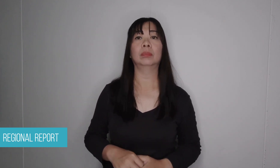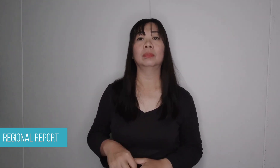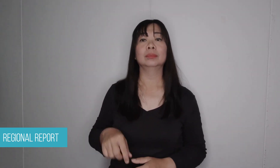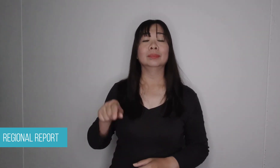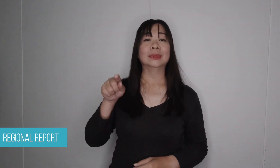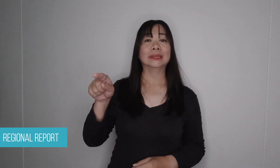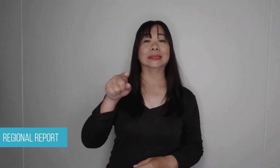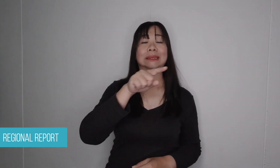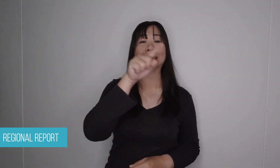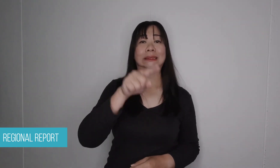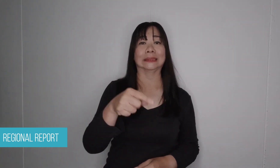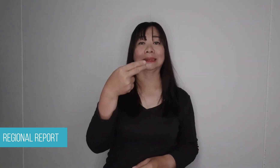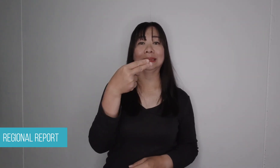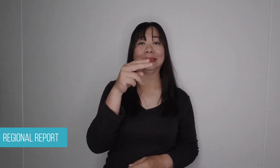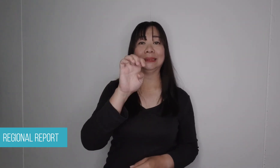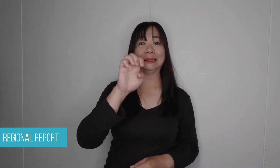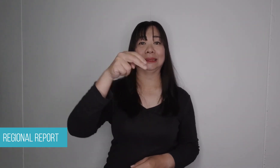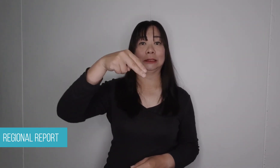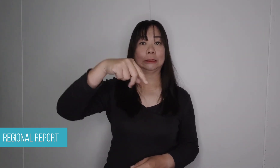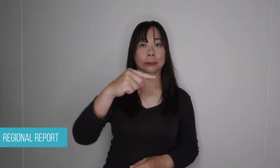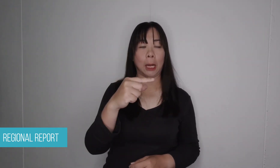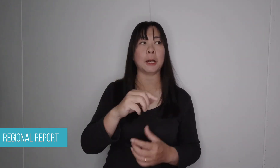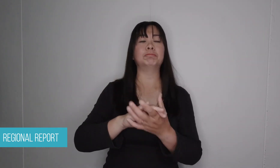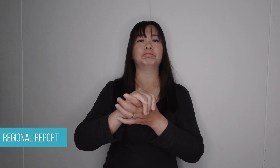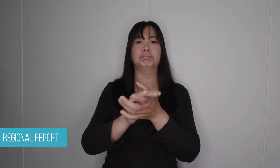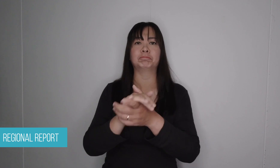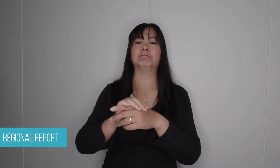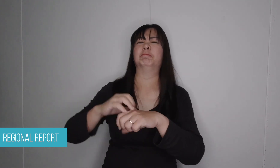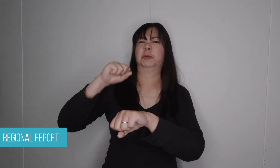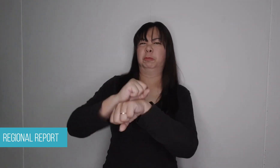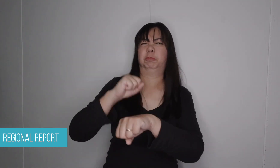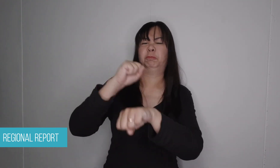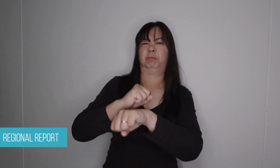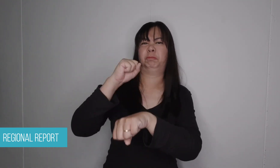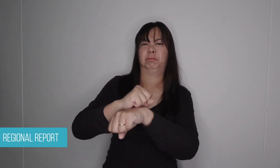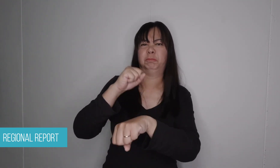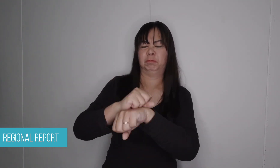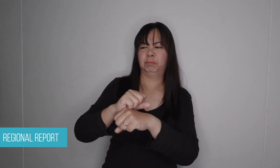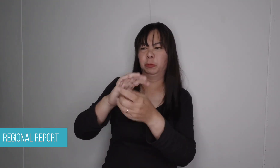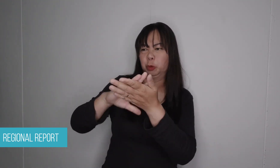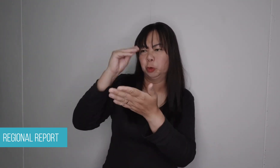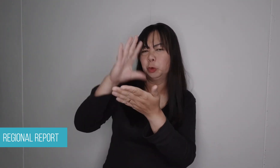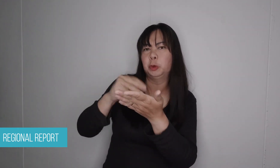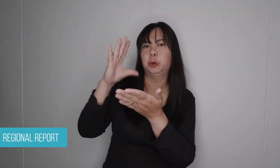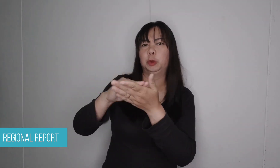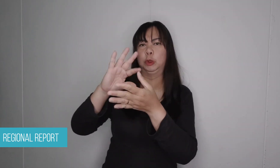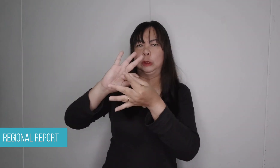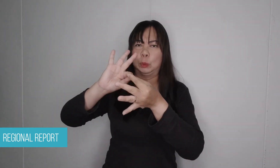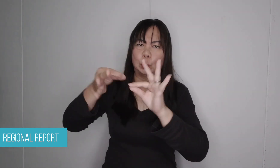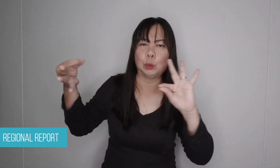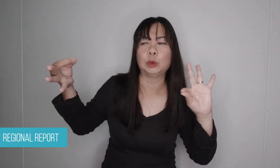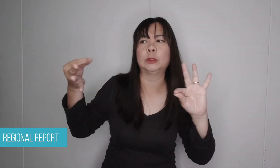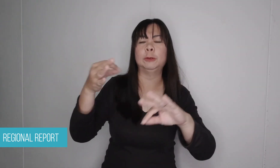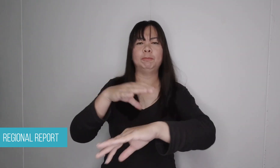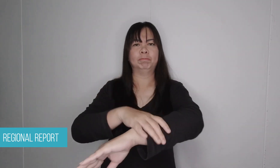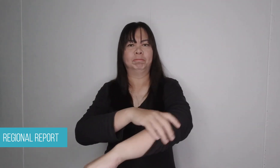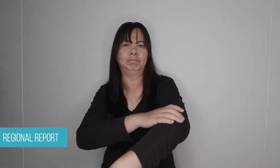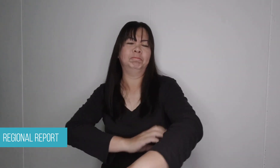are able to connect with each other. Zheng is now working hard